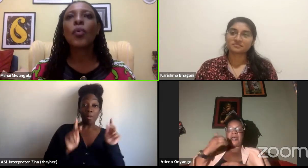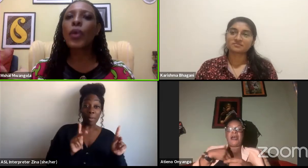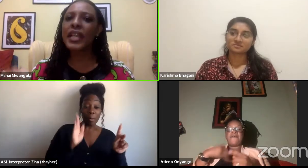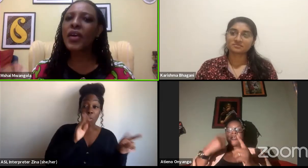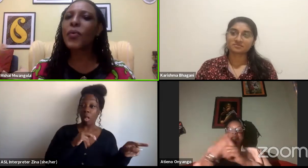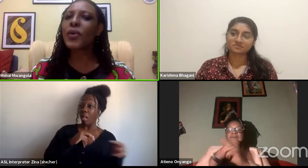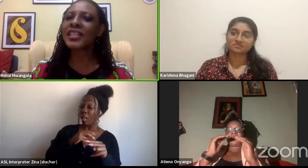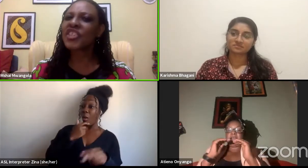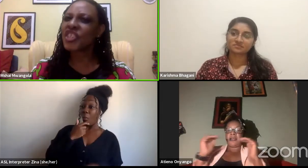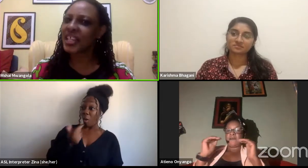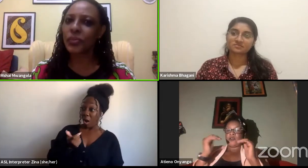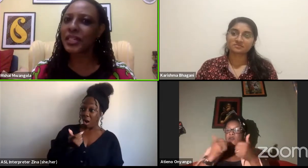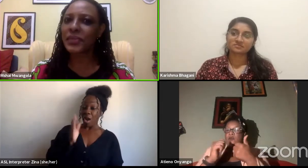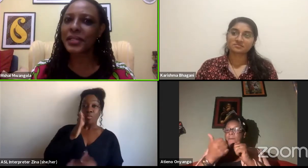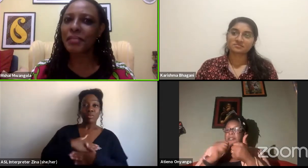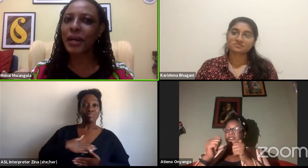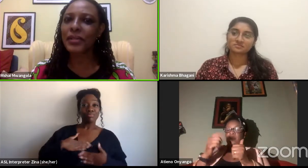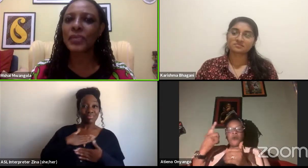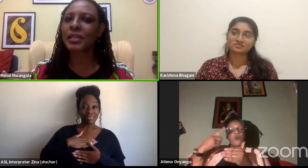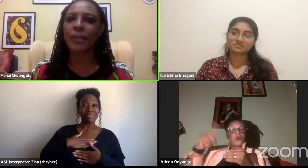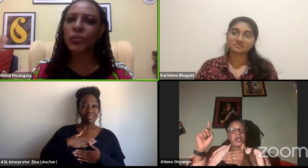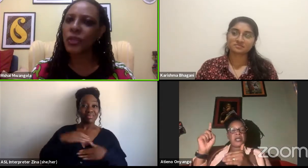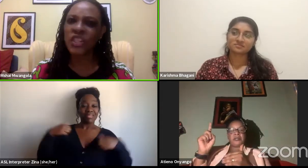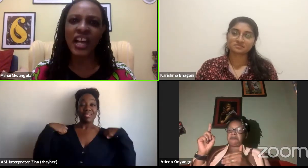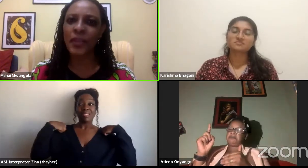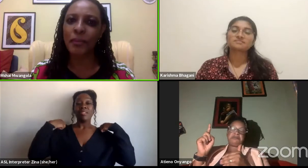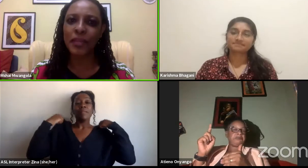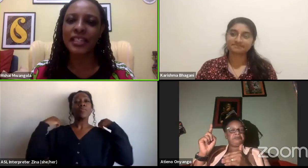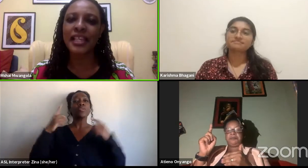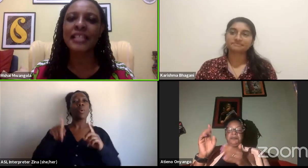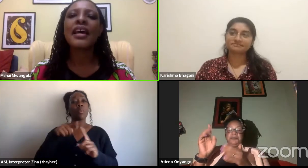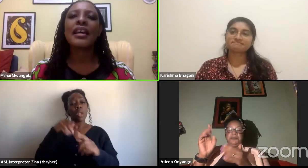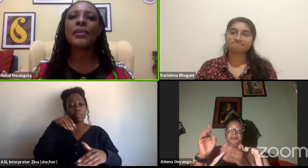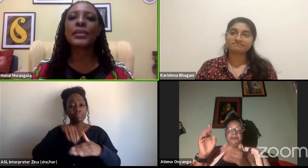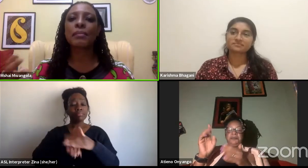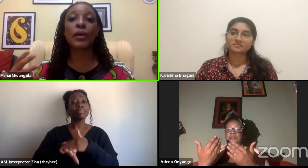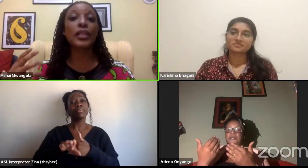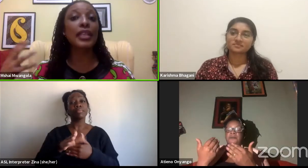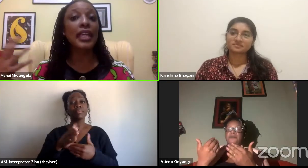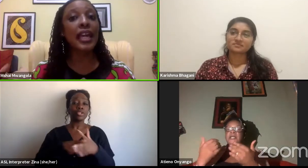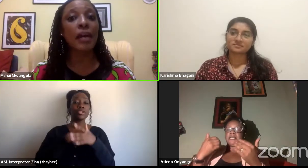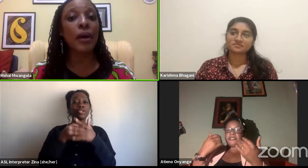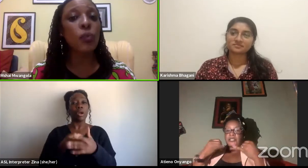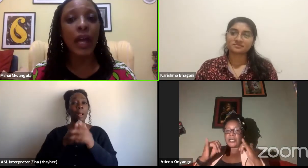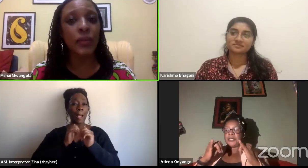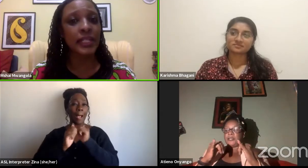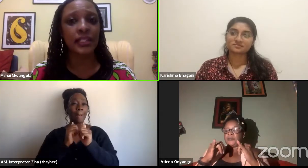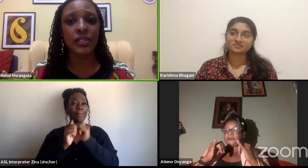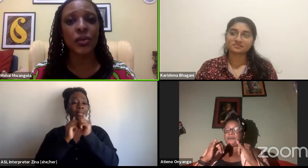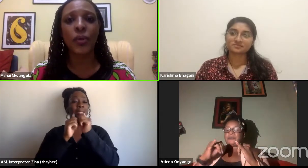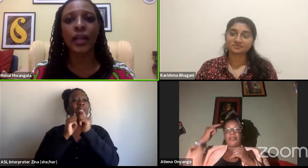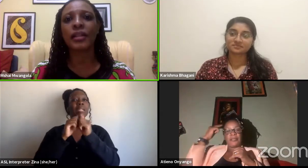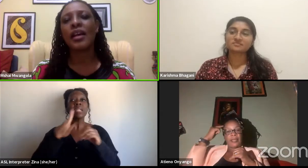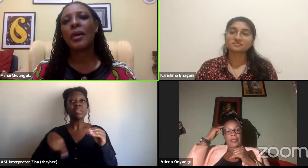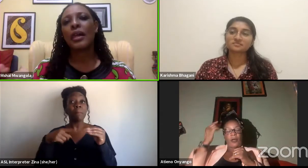winning wasn't just what it was about, it was about watching other pieces, it was about thinking about why we did so well,